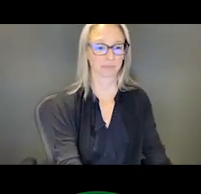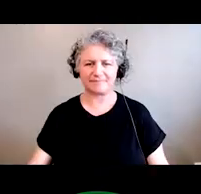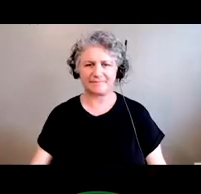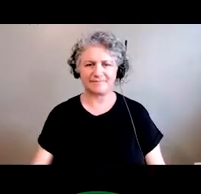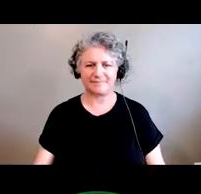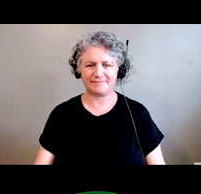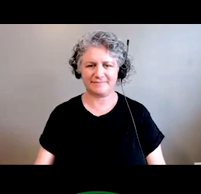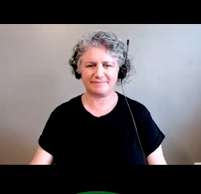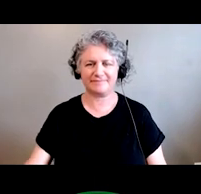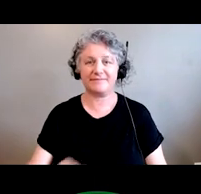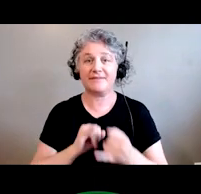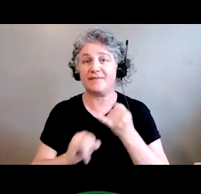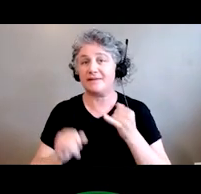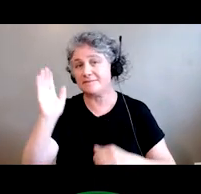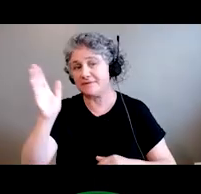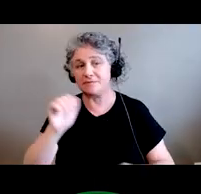School of Planning and Sustainability.